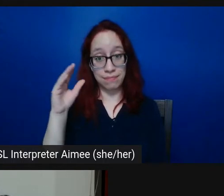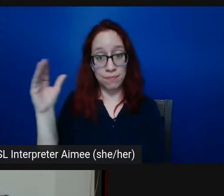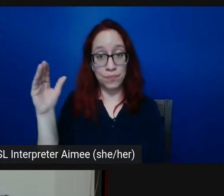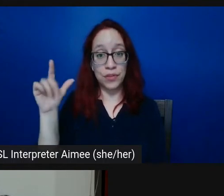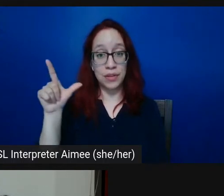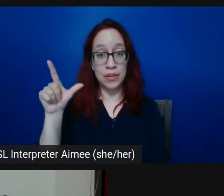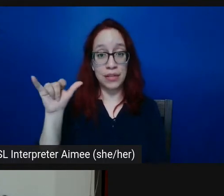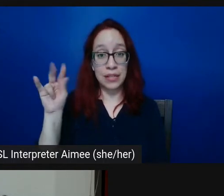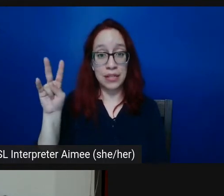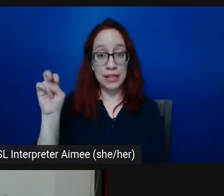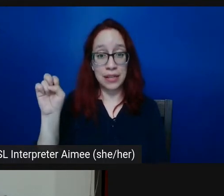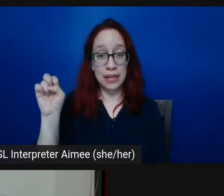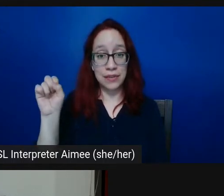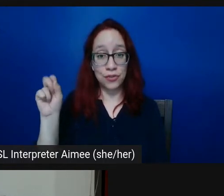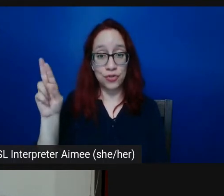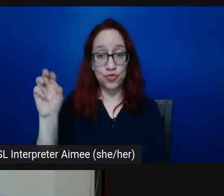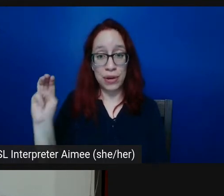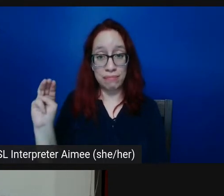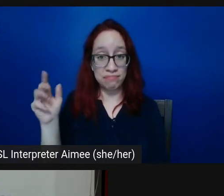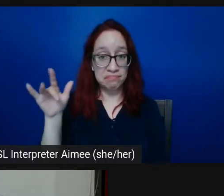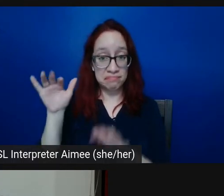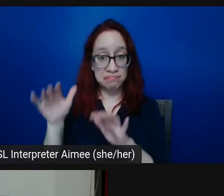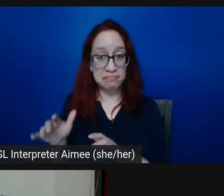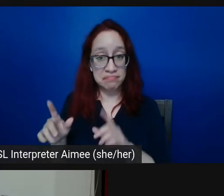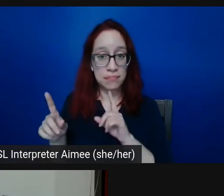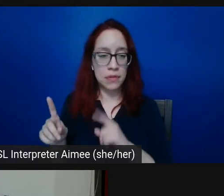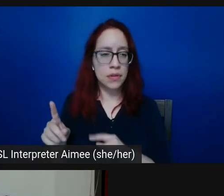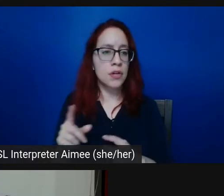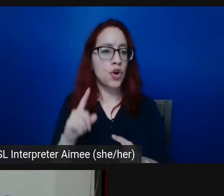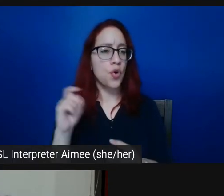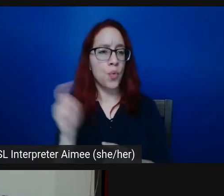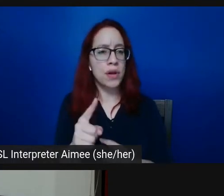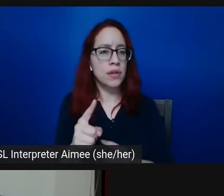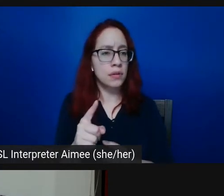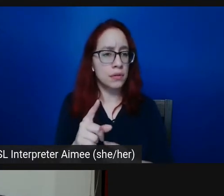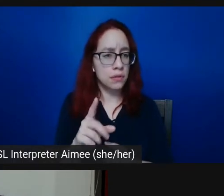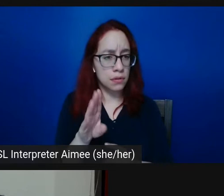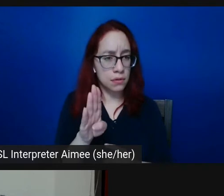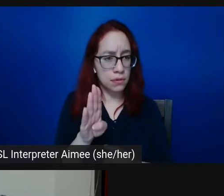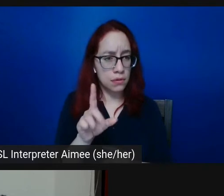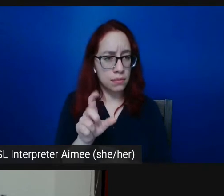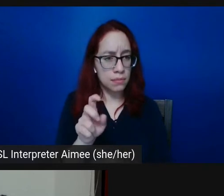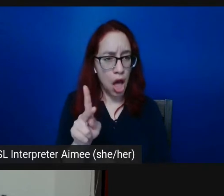Our first question is, do any of the block providers give information